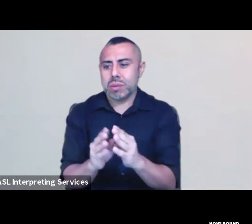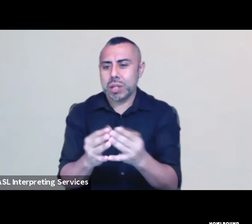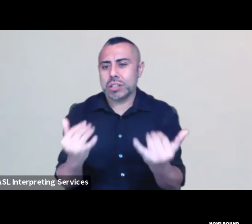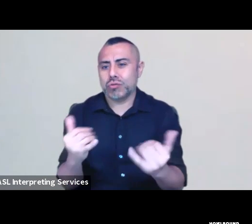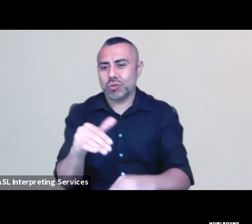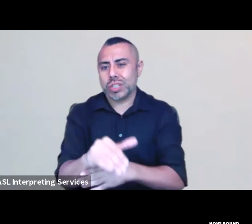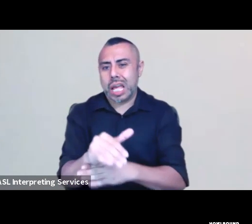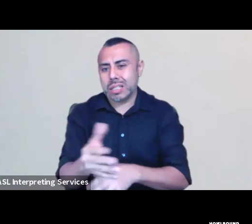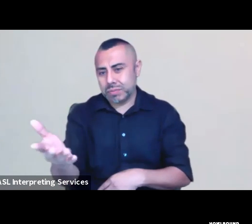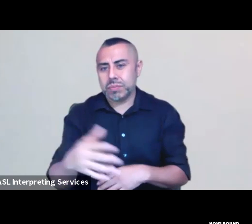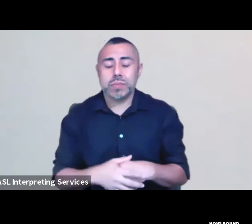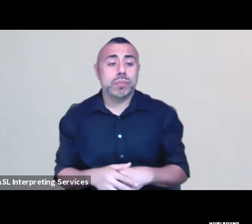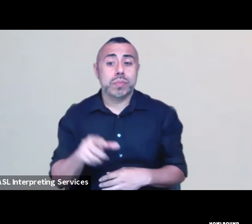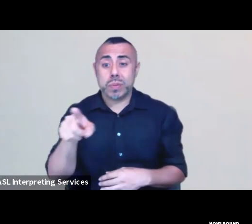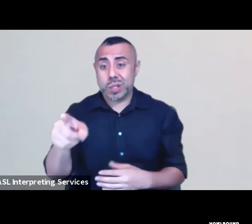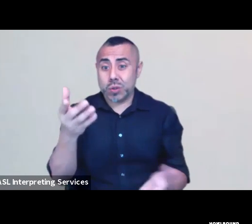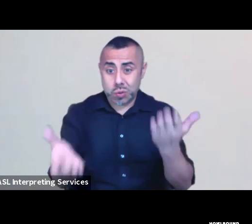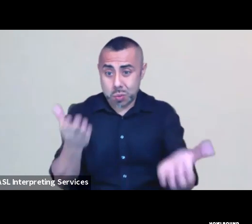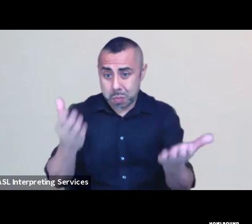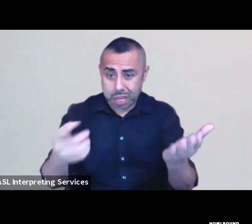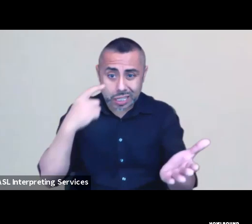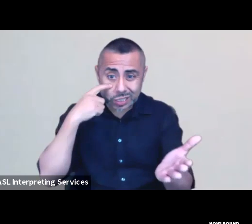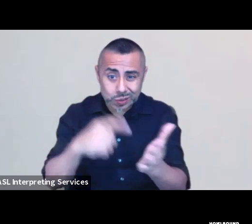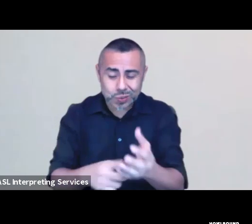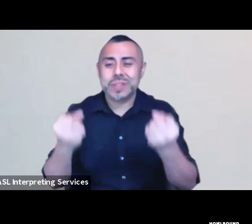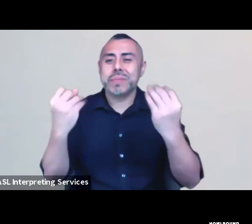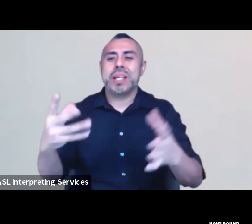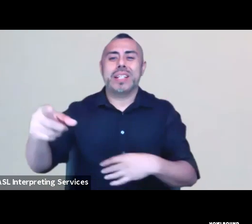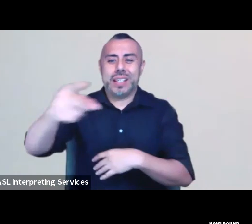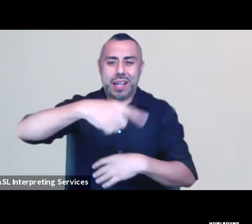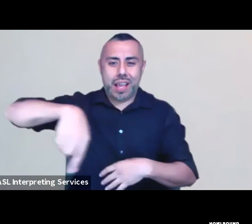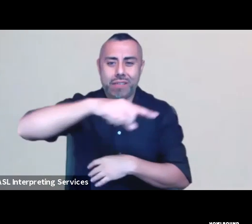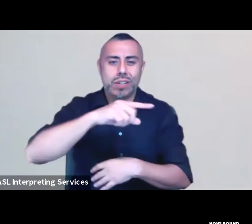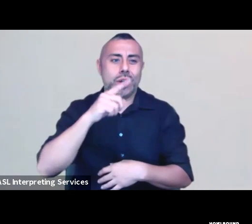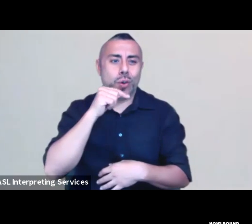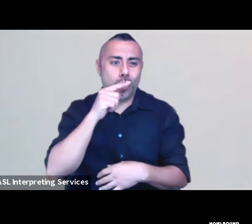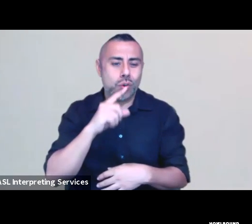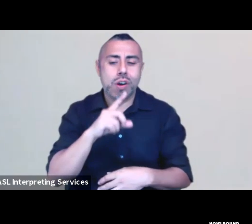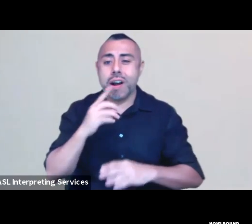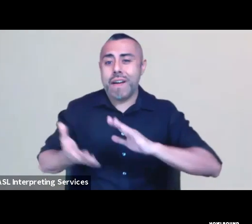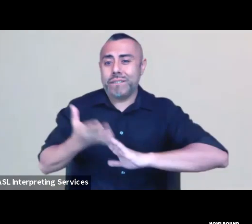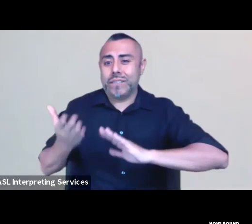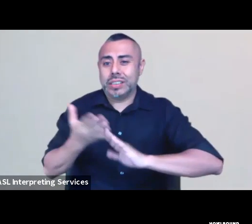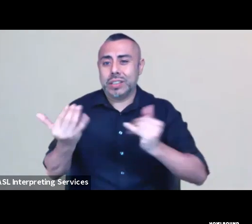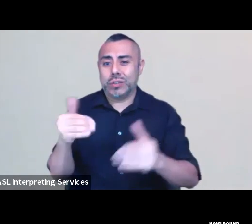You might notice that many of us who are facilitating tonight are theater artists